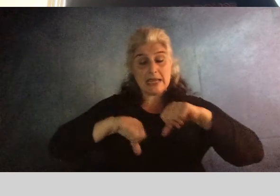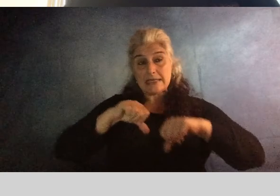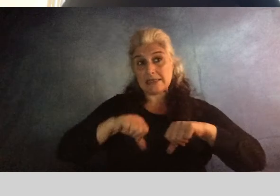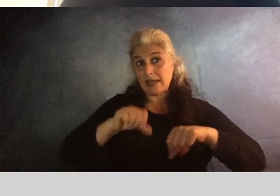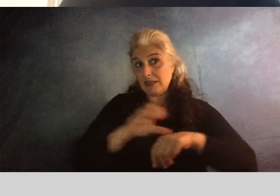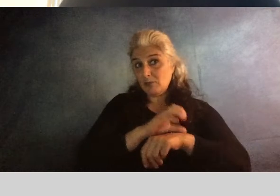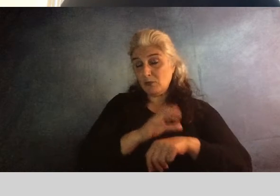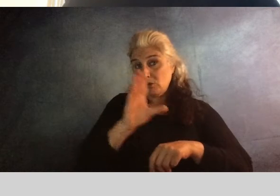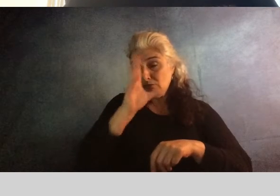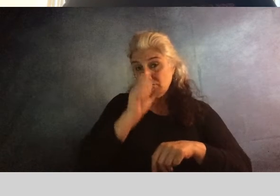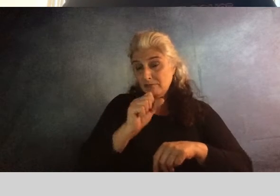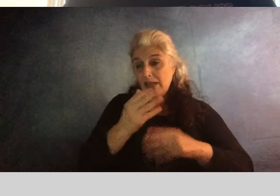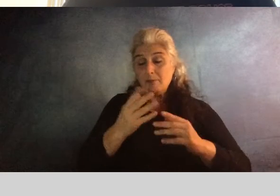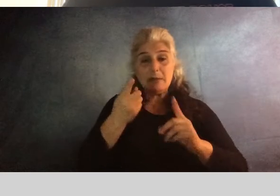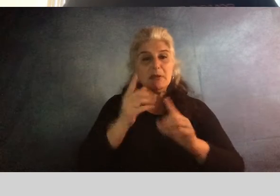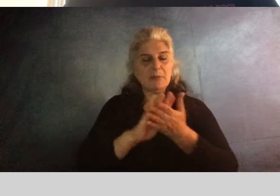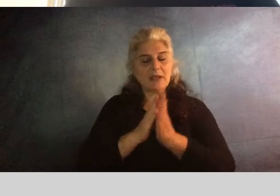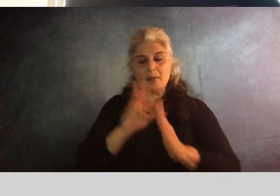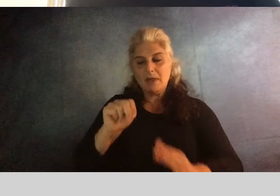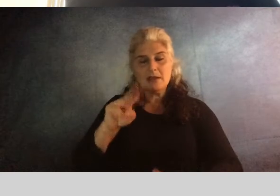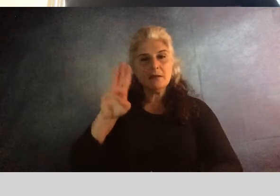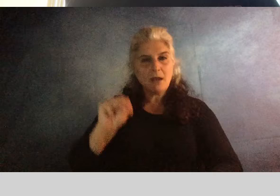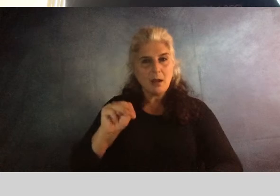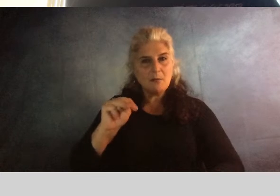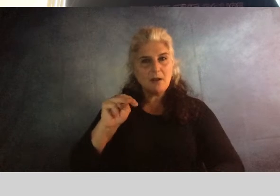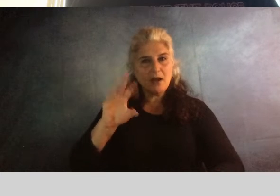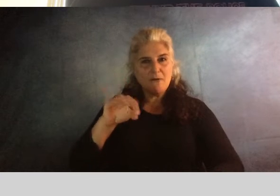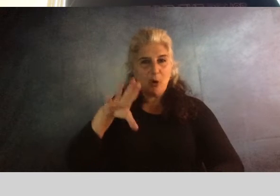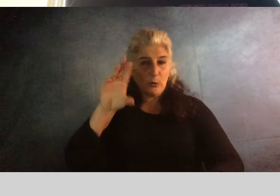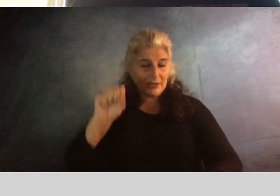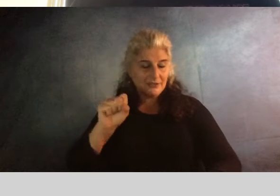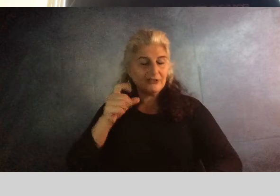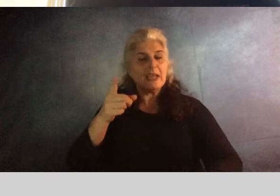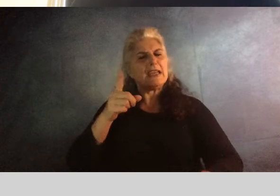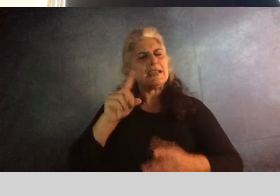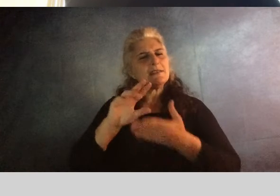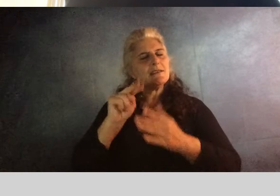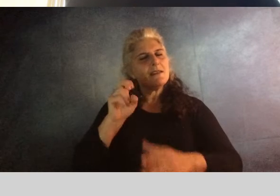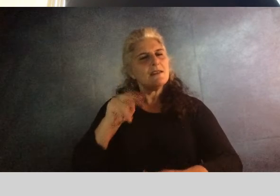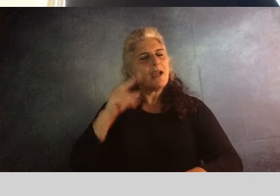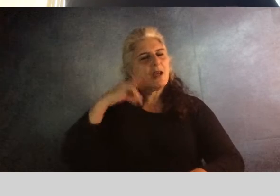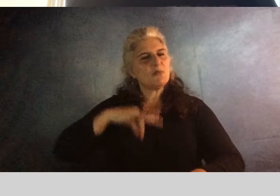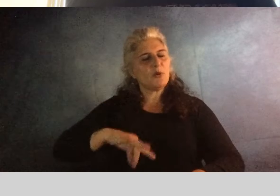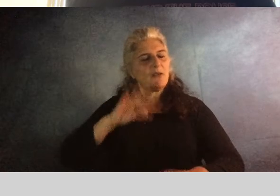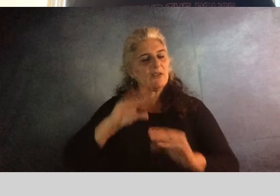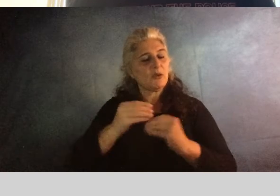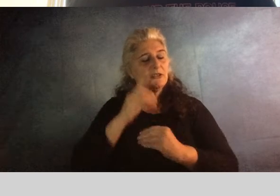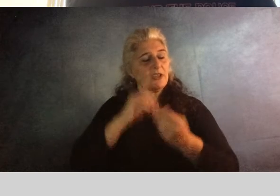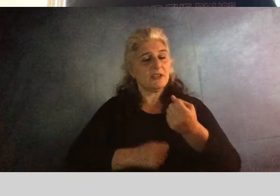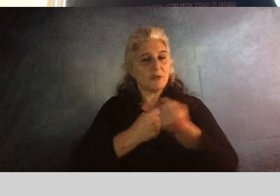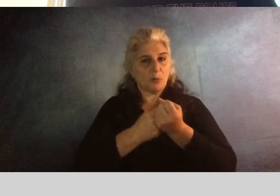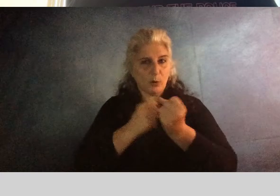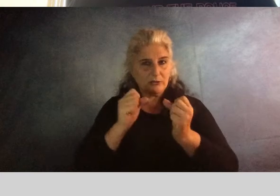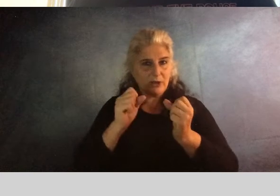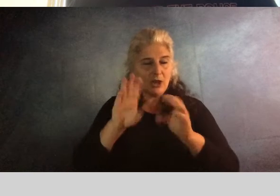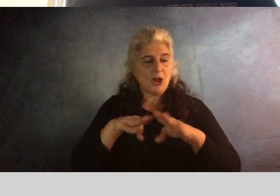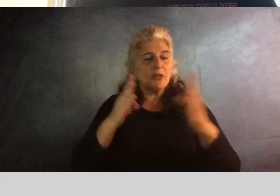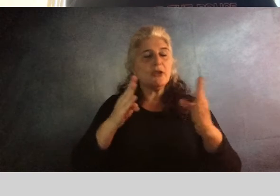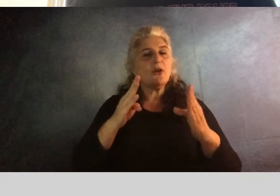you could consider becoming a NumFOCUS affiliated project. Numfocus is a nonprofit organization that supports the open source scientific computing community